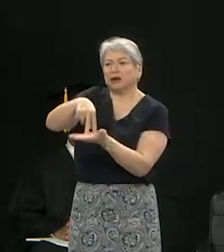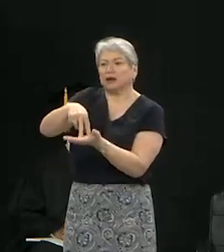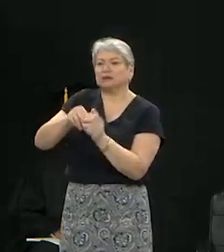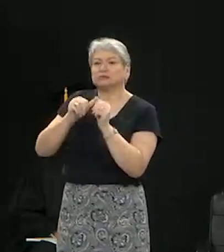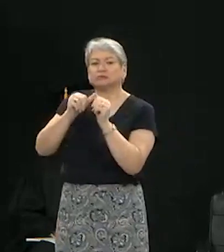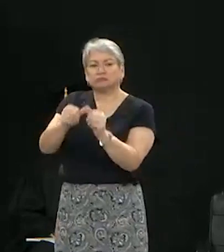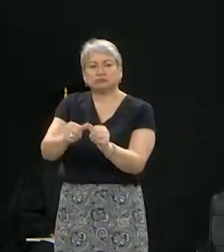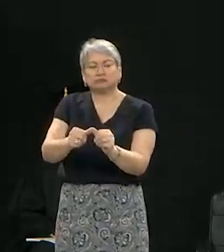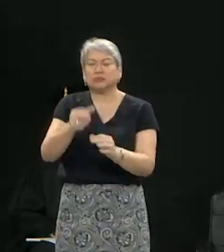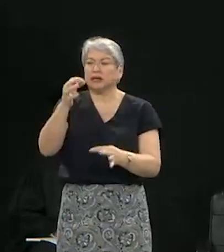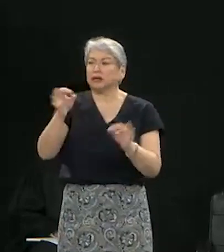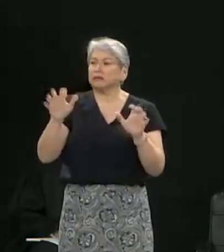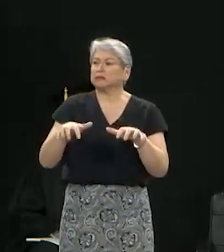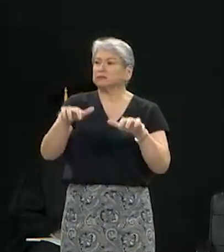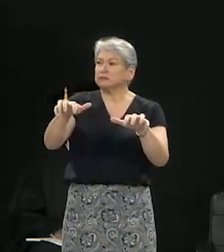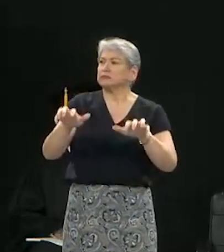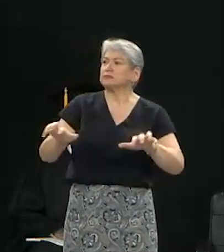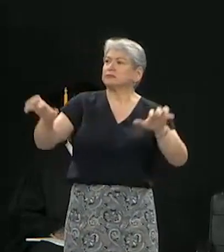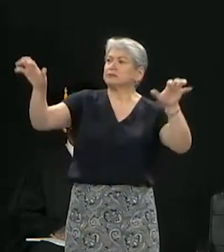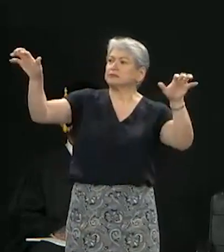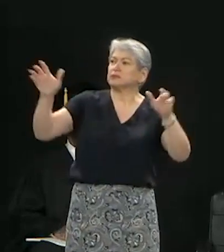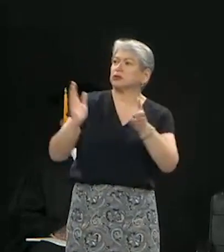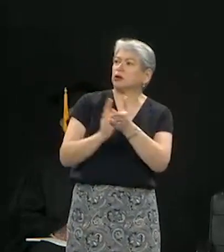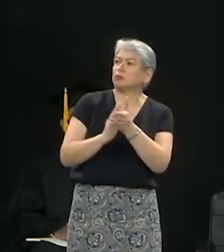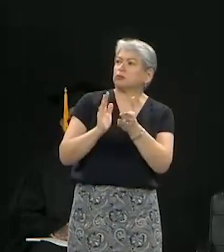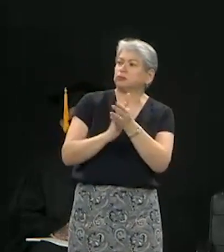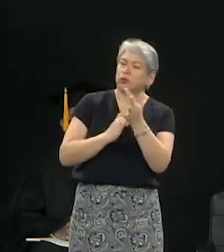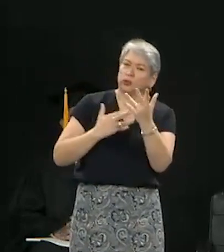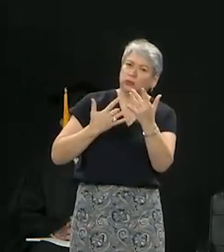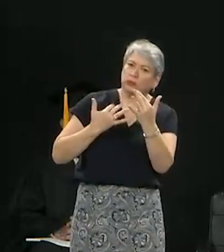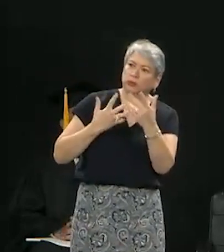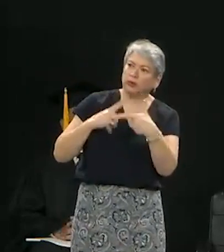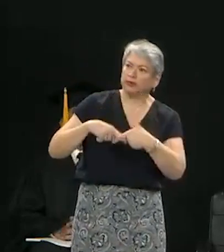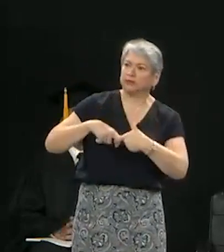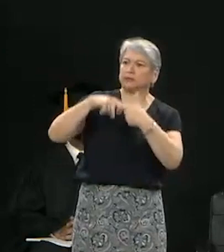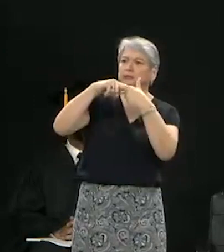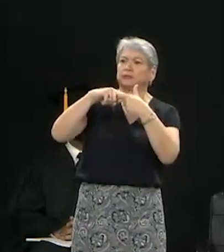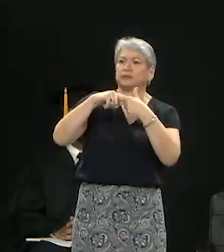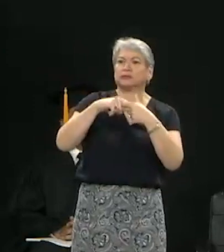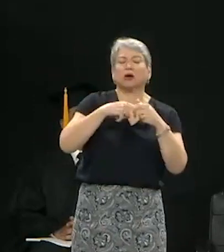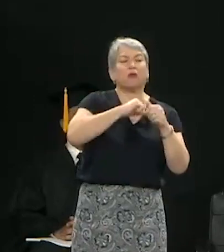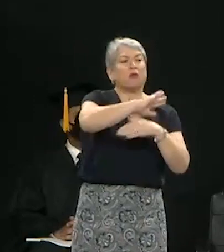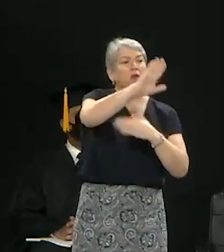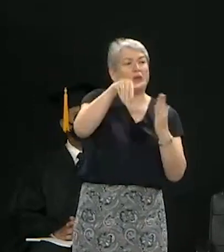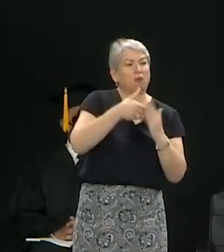and if the audience would please hold your applause until each individual has been recognized.